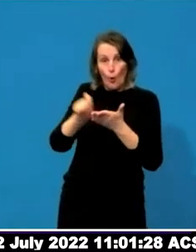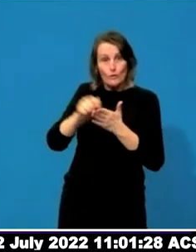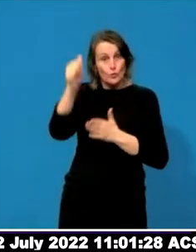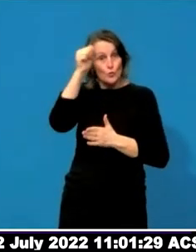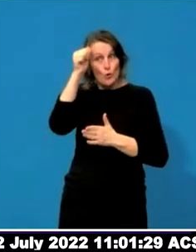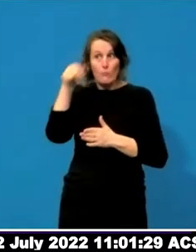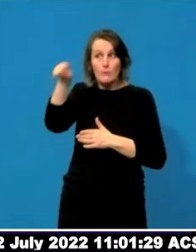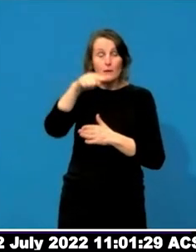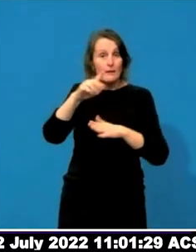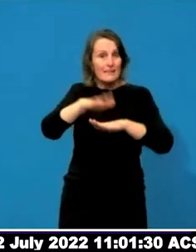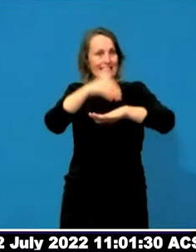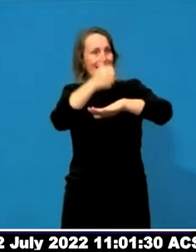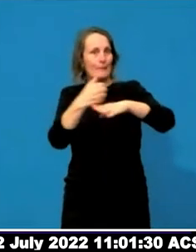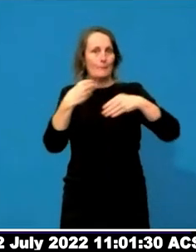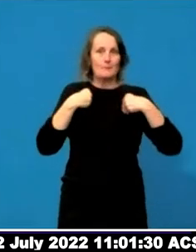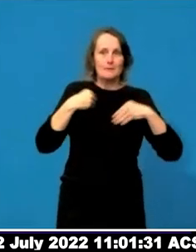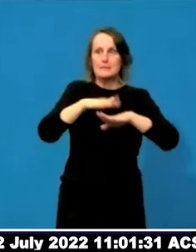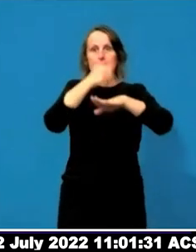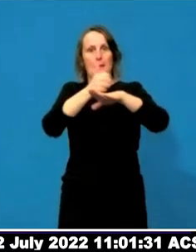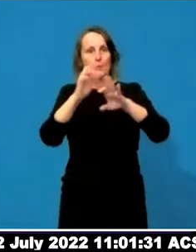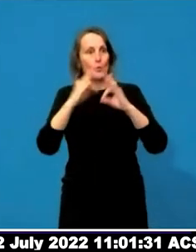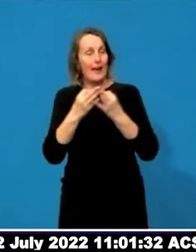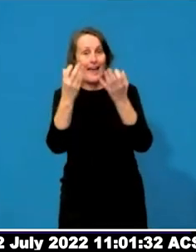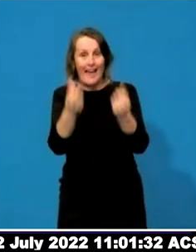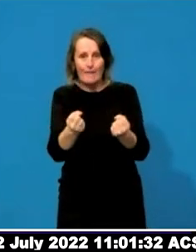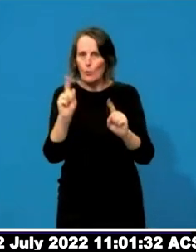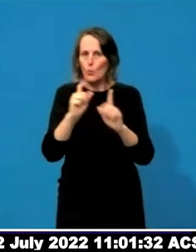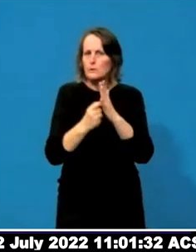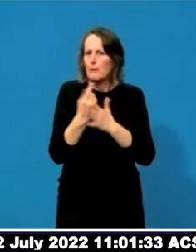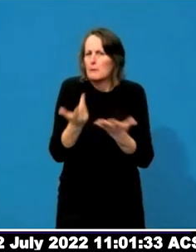Do you have any first-hand knowledge of what is or isn’t being done in that area?